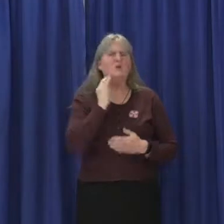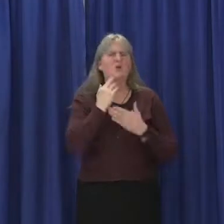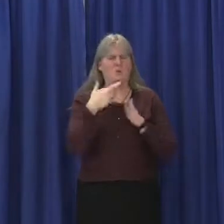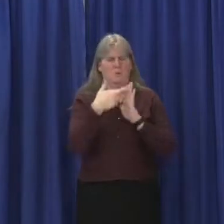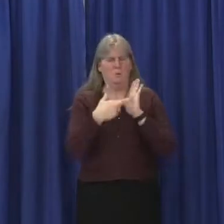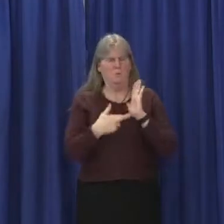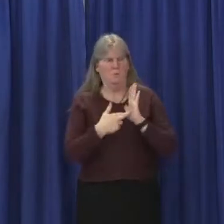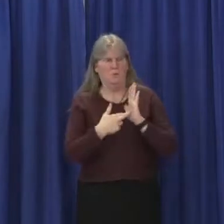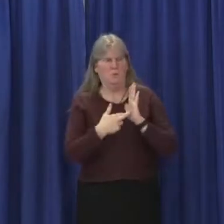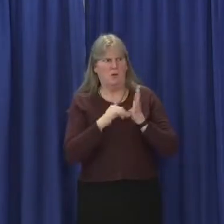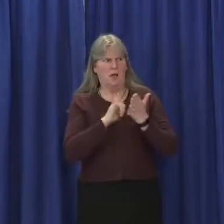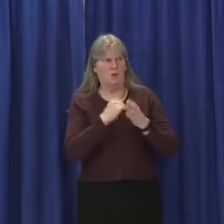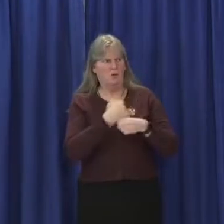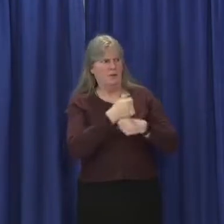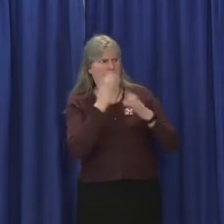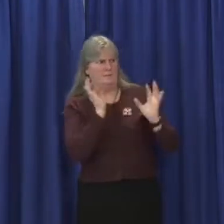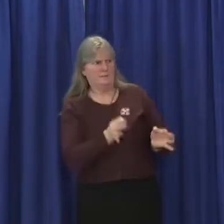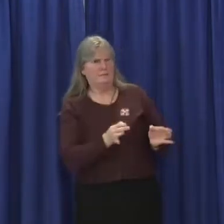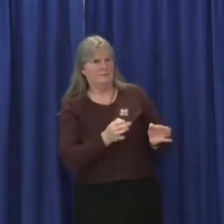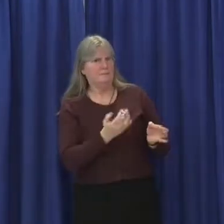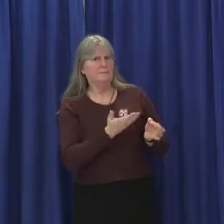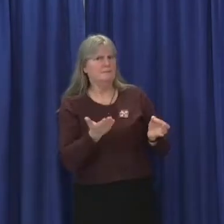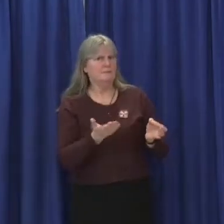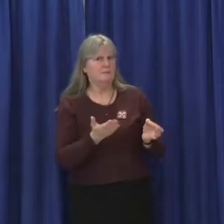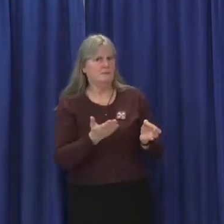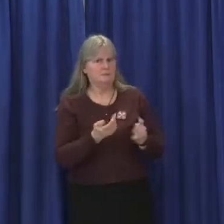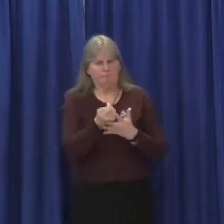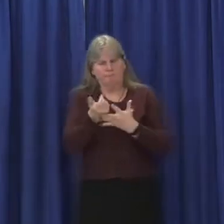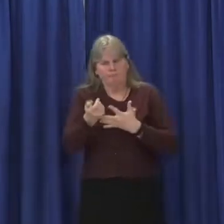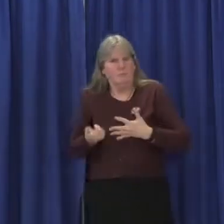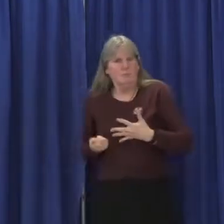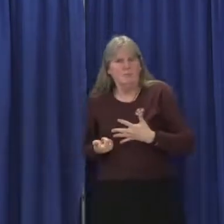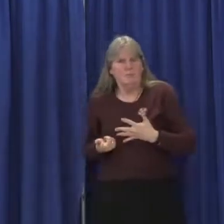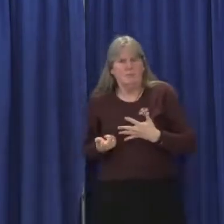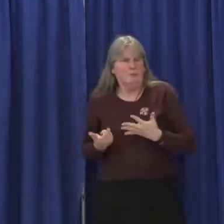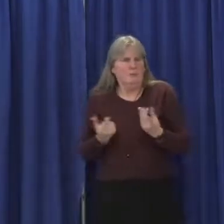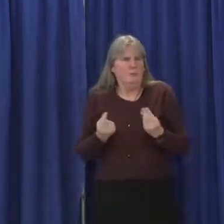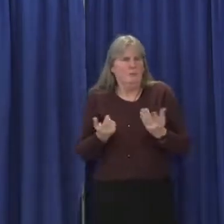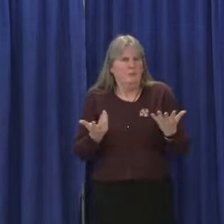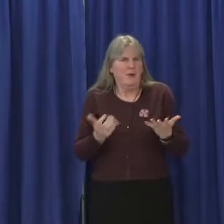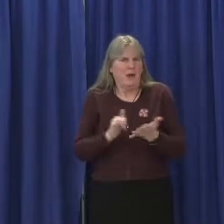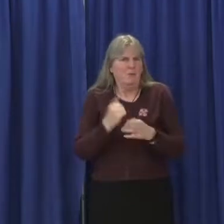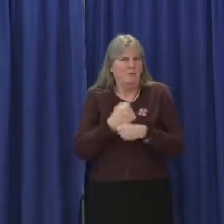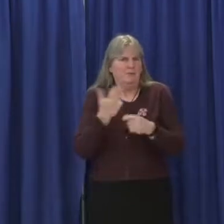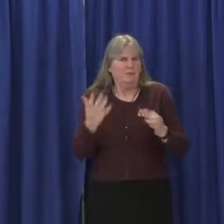when these restrictions are going to be lifted? What's your benchmark?